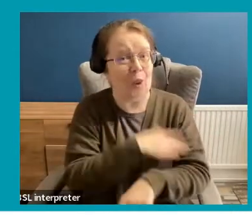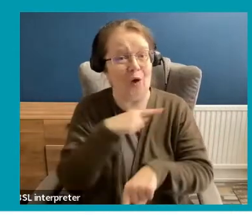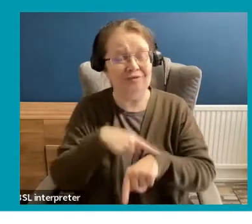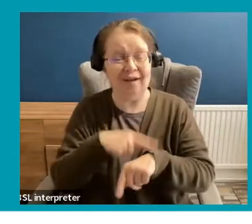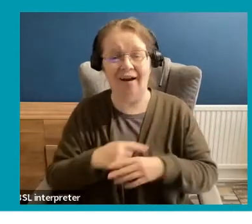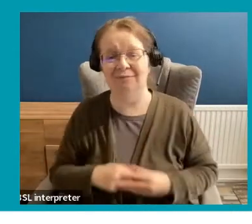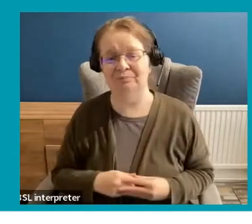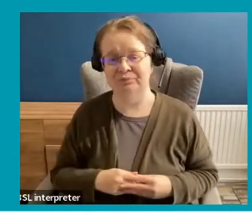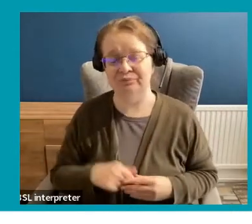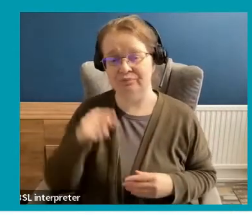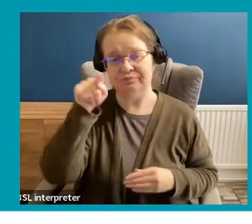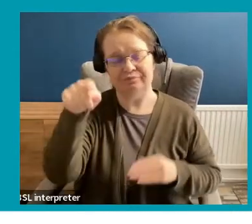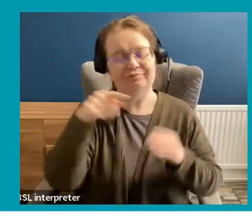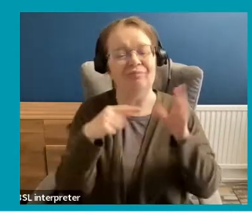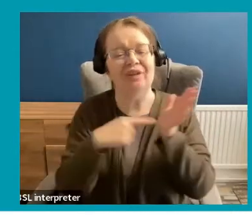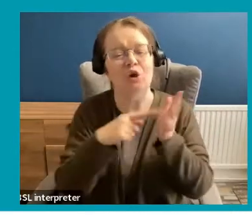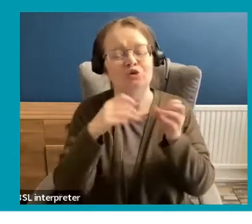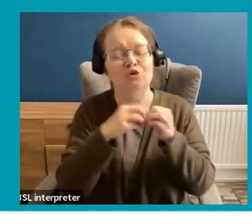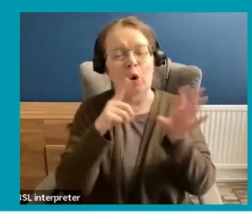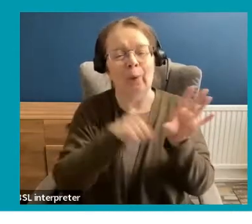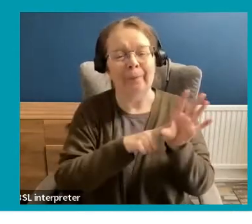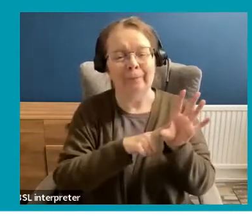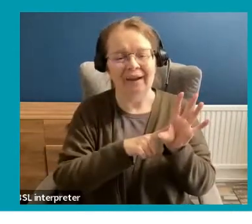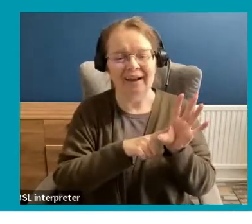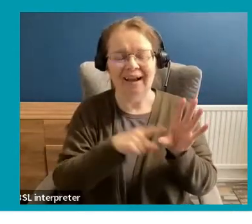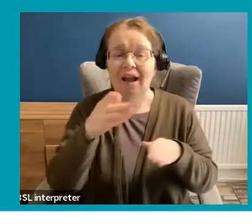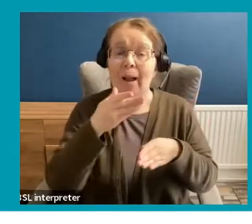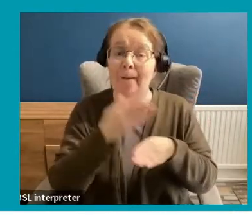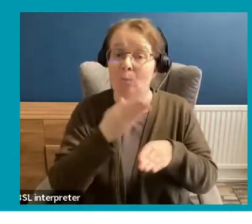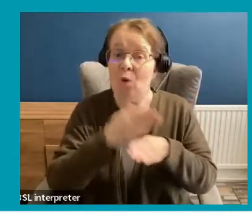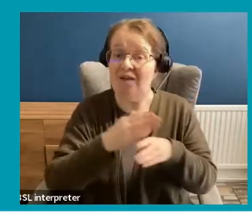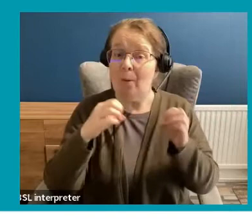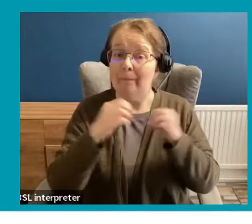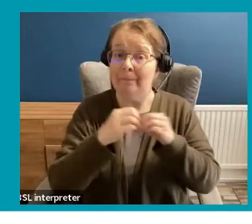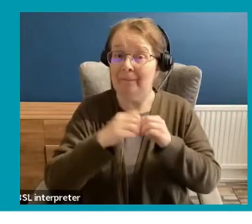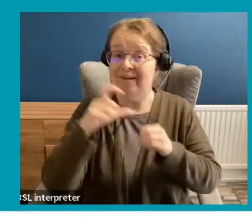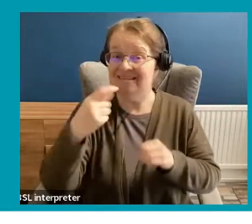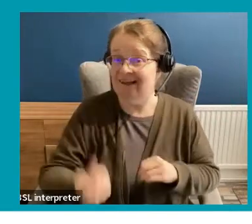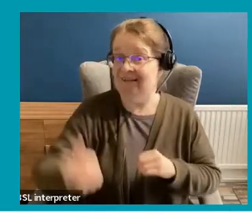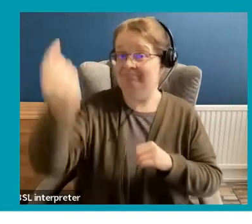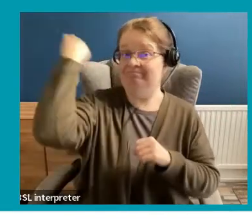And Toby was working for the BBC then so I will talk to